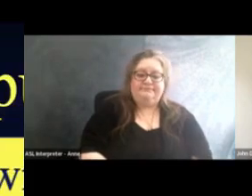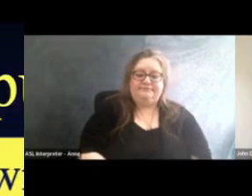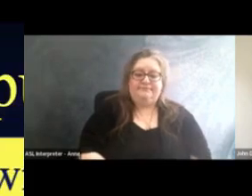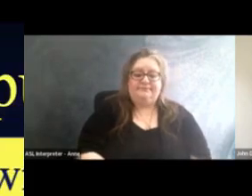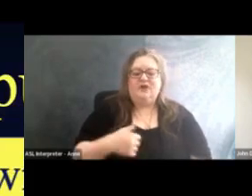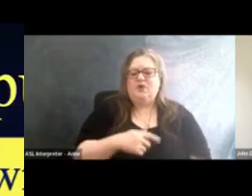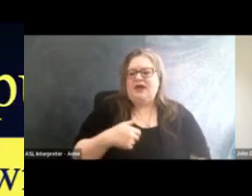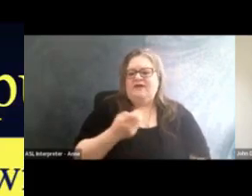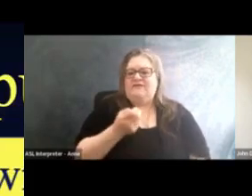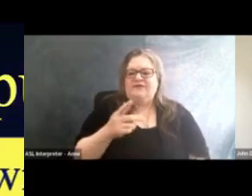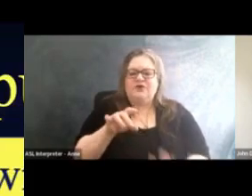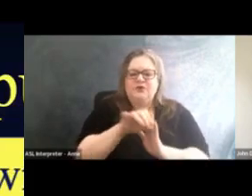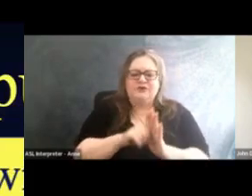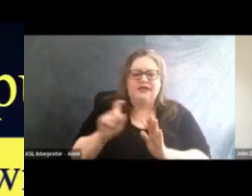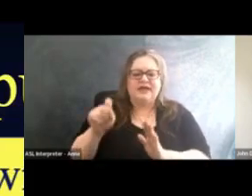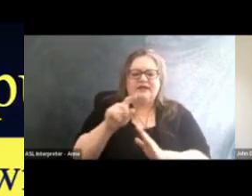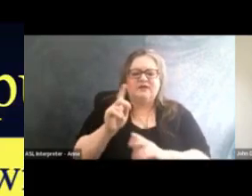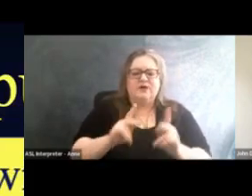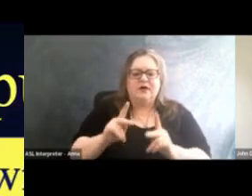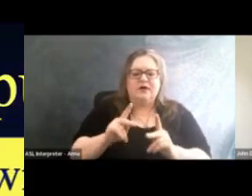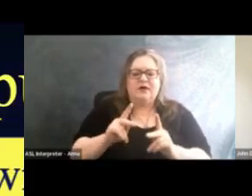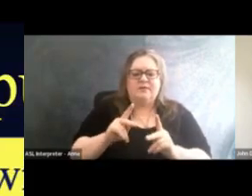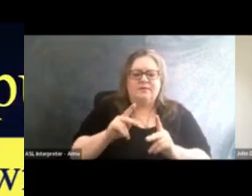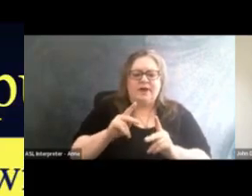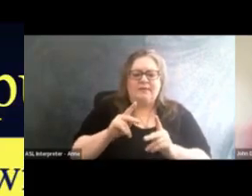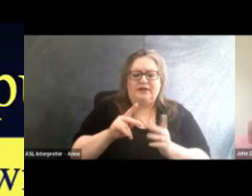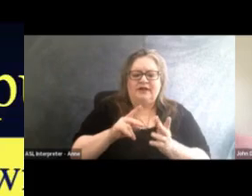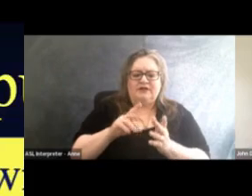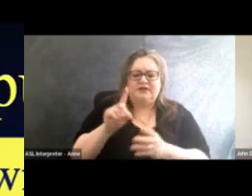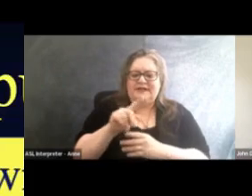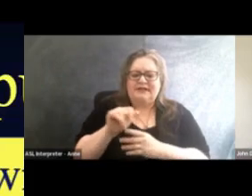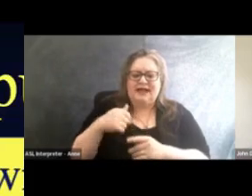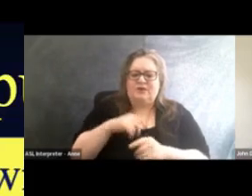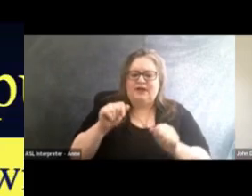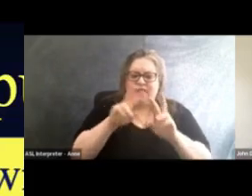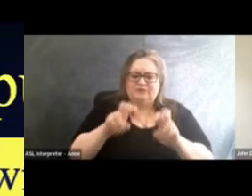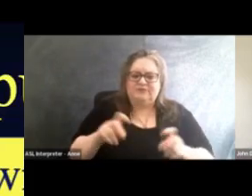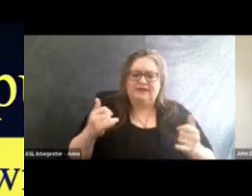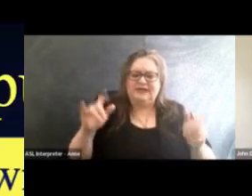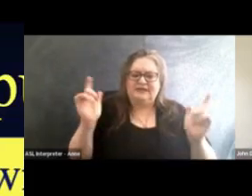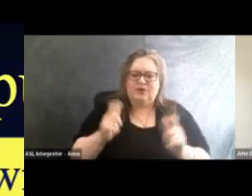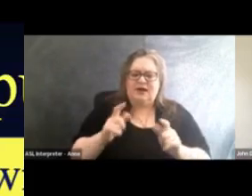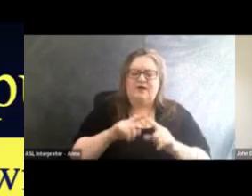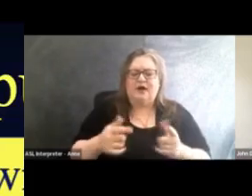states where we have population based data to look at this kind of breakdown, but with the ones